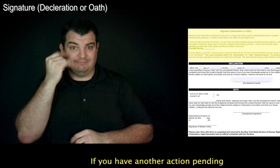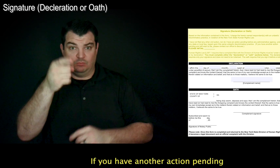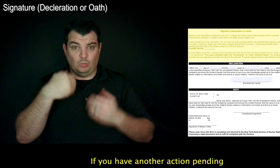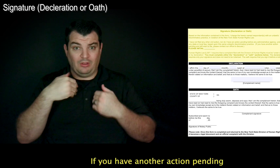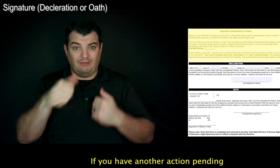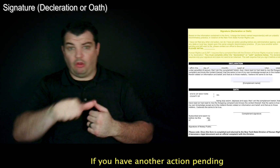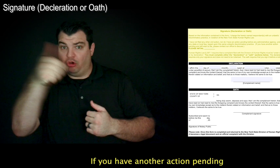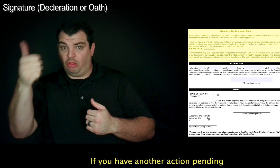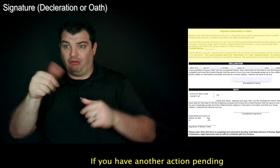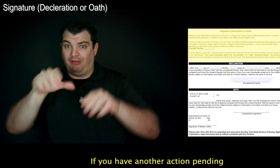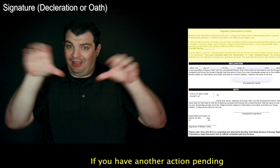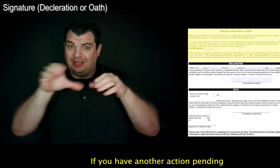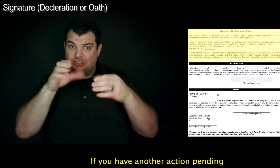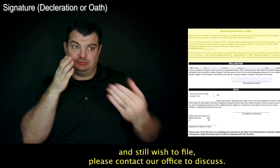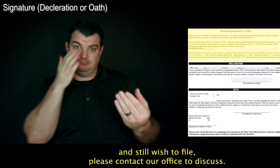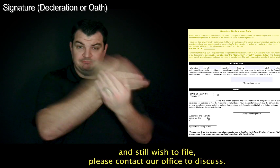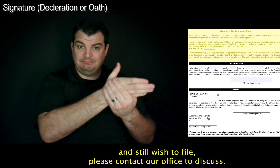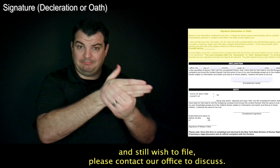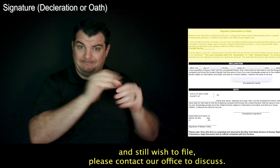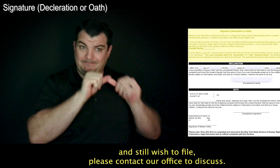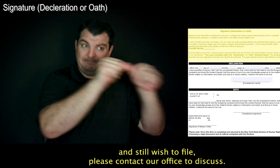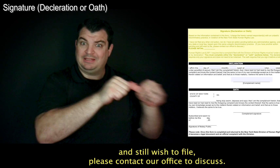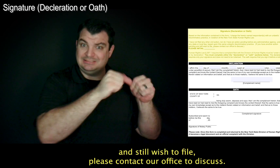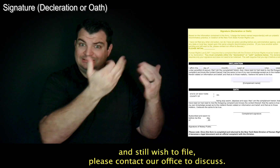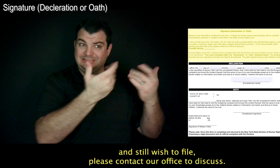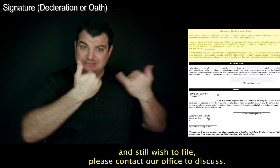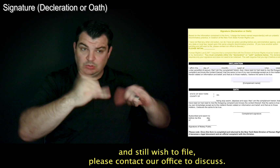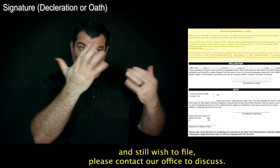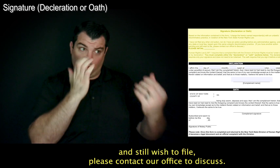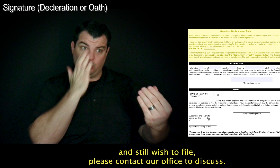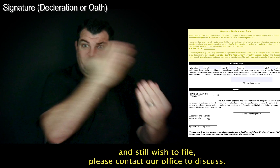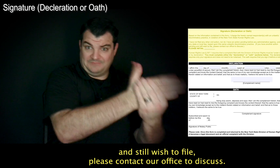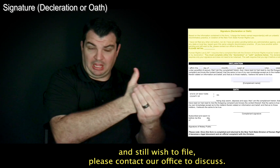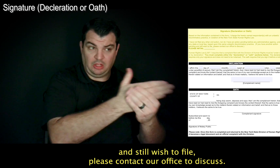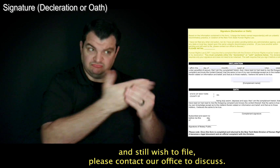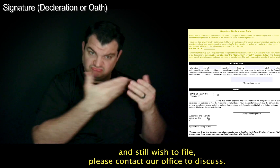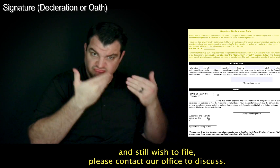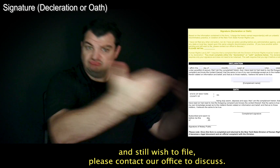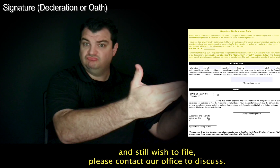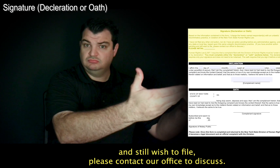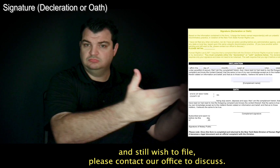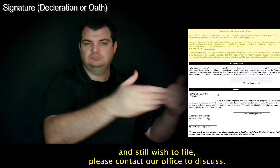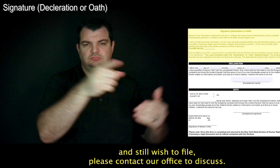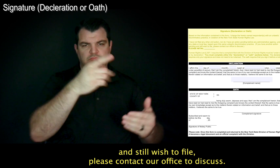If you have another action pending and still wish to file, please contact our office to discuss.